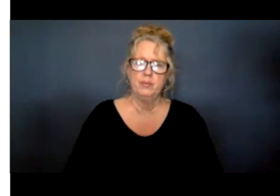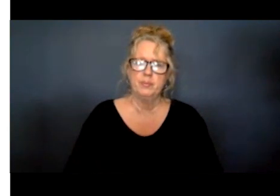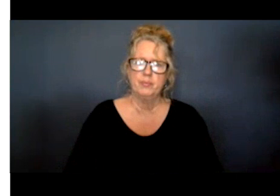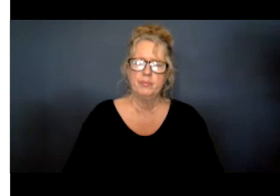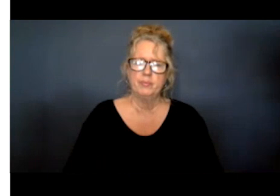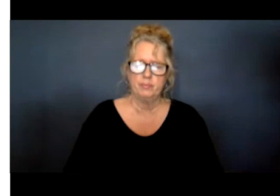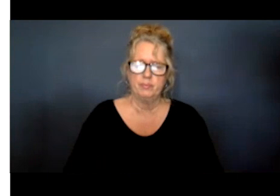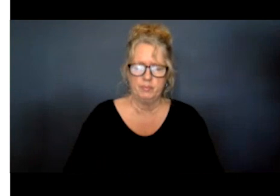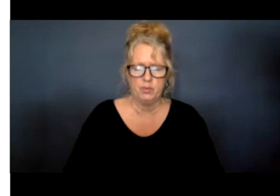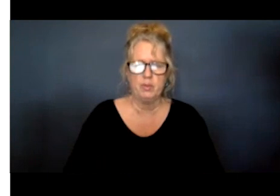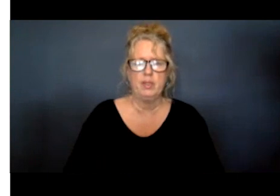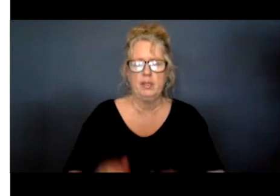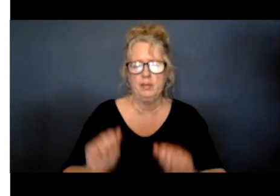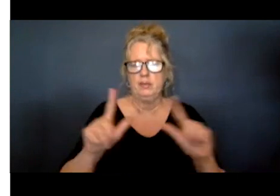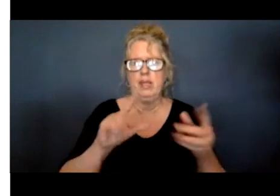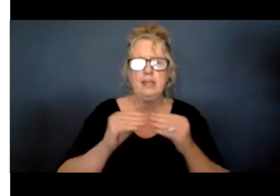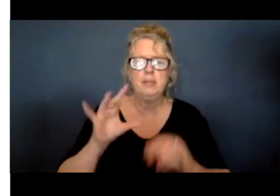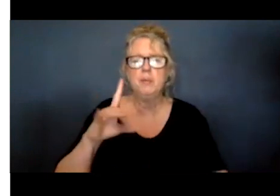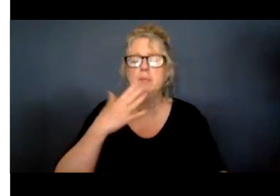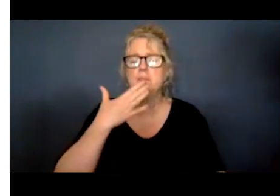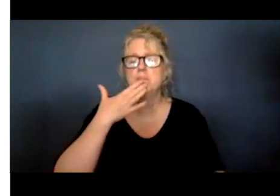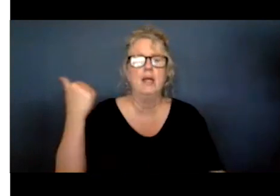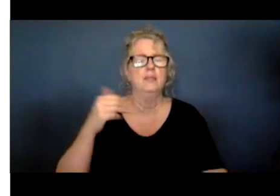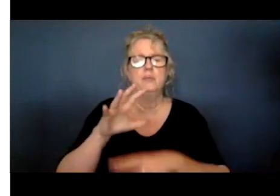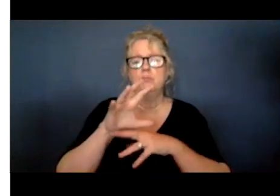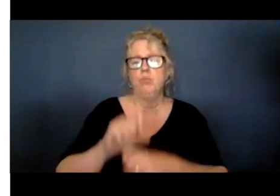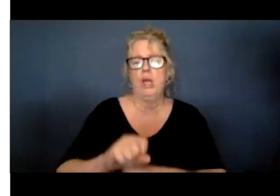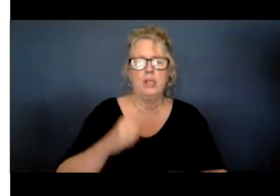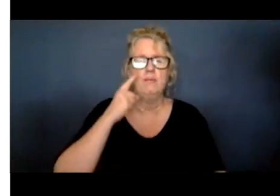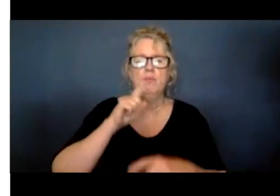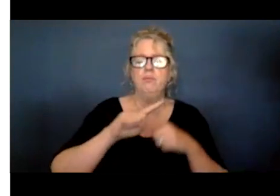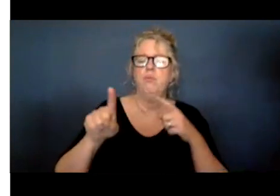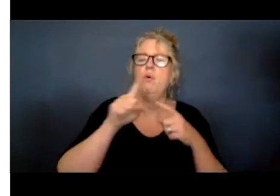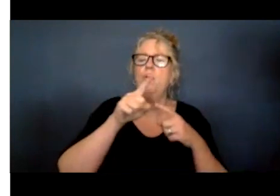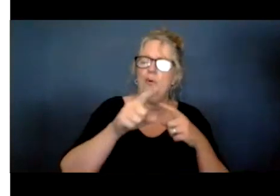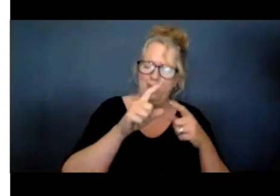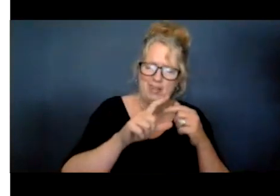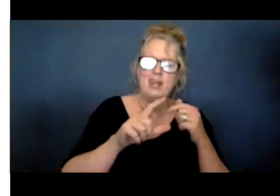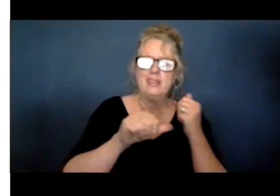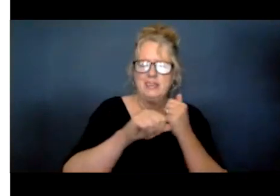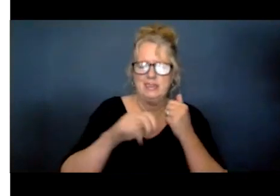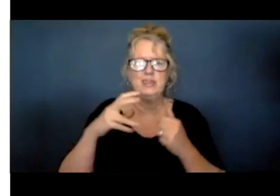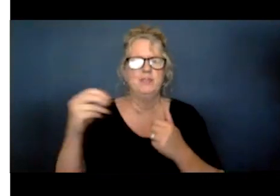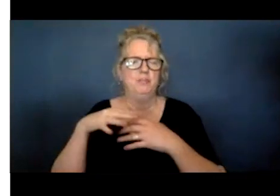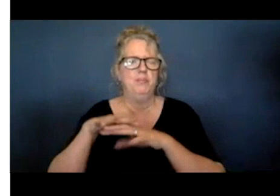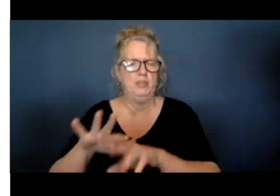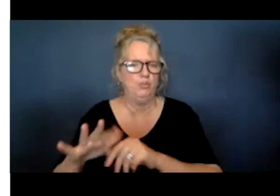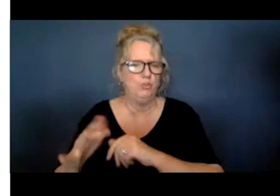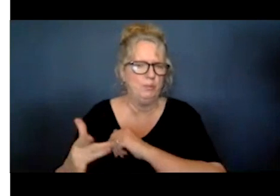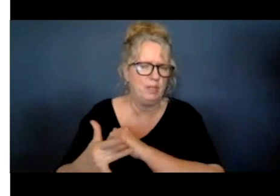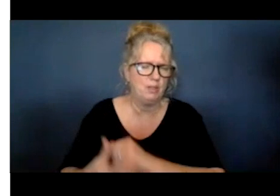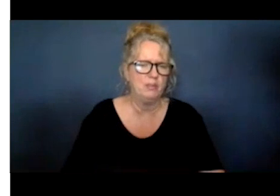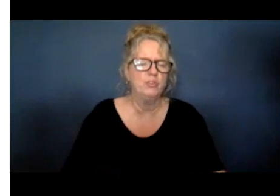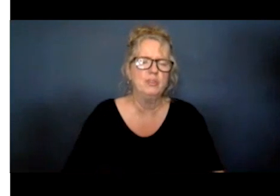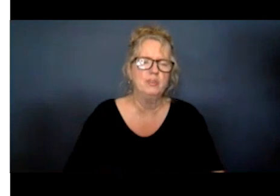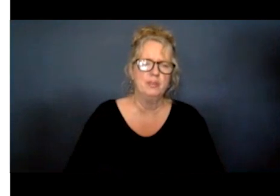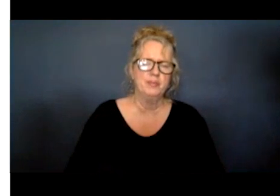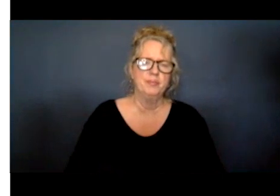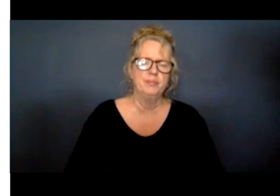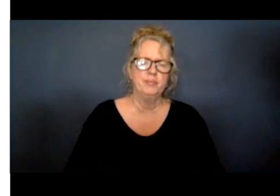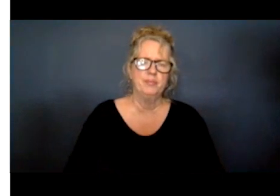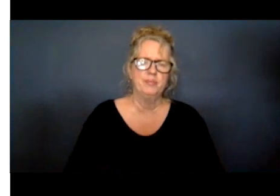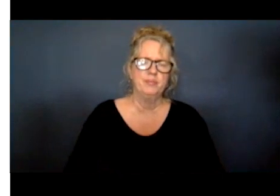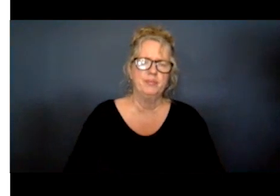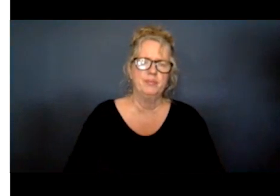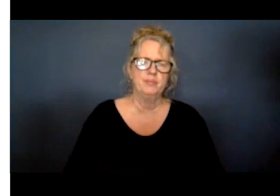Slide 8, Best Practices for Assistive and Mainstream Technologies.